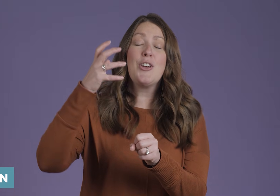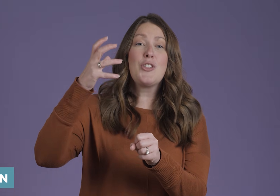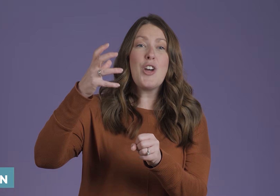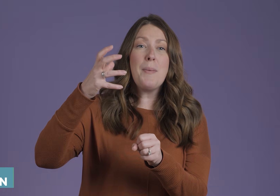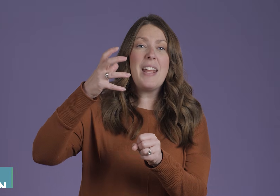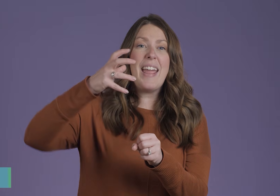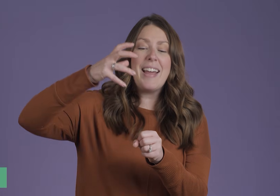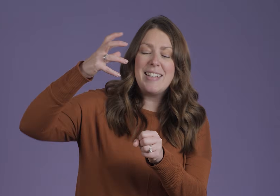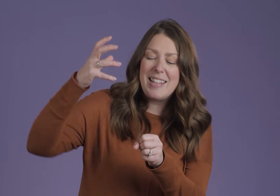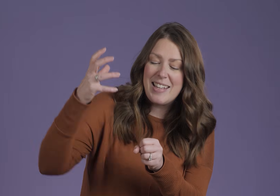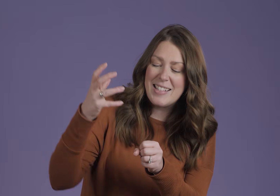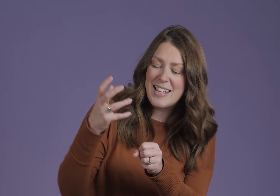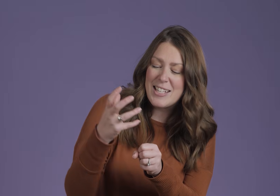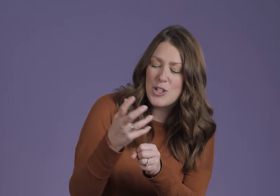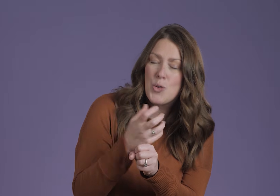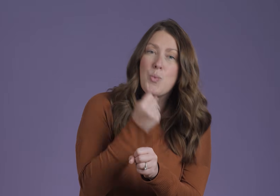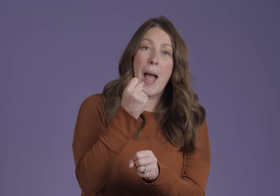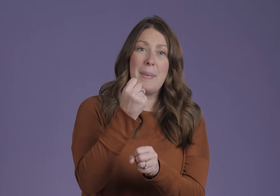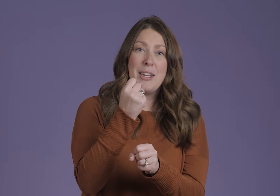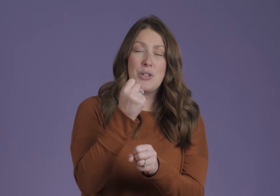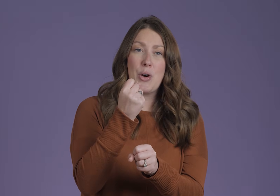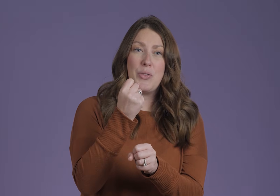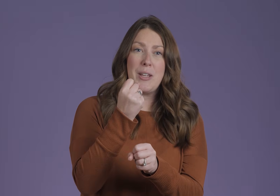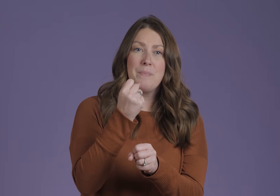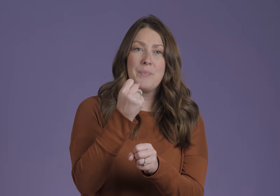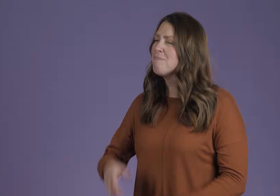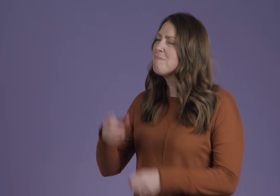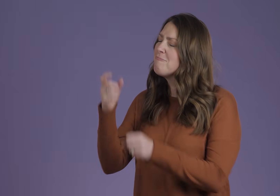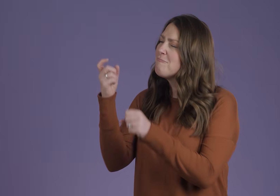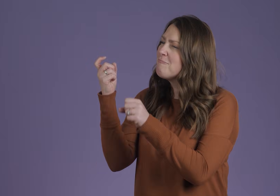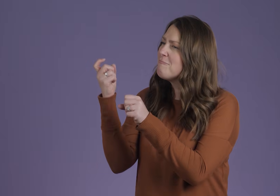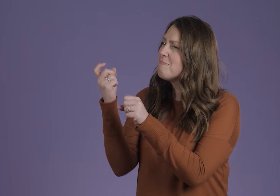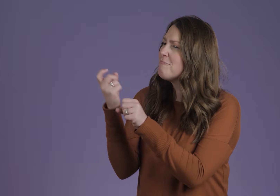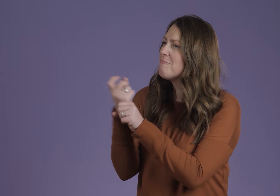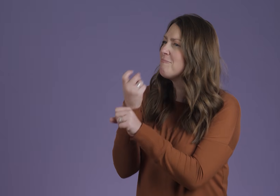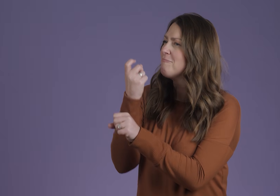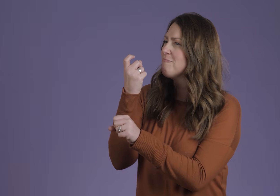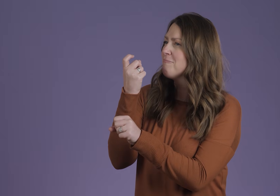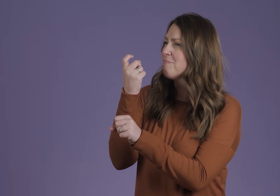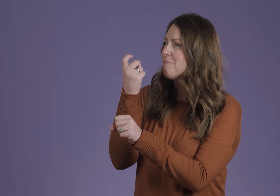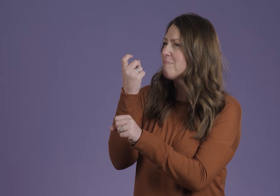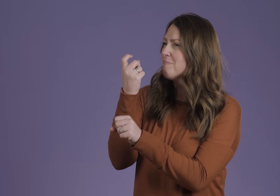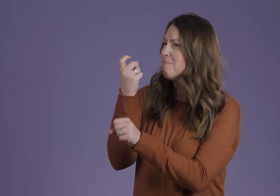Your dominant hand is like it's grabbing a trophy. Or you might see an X-hand used.